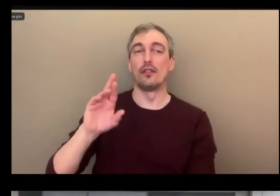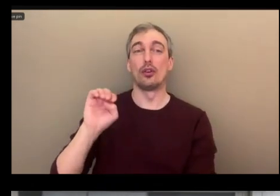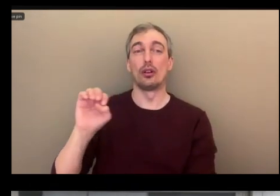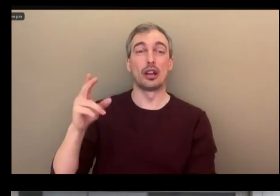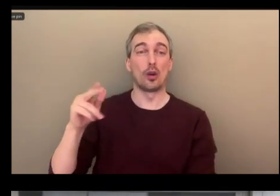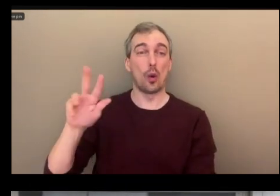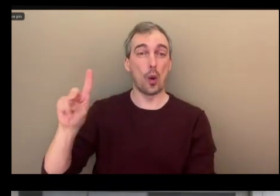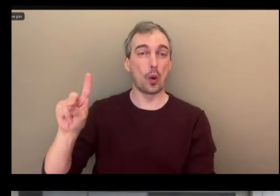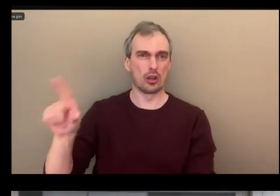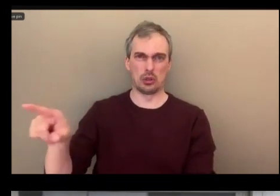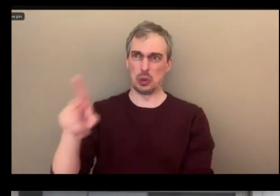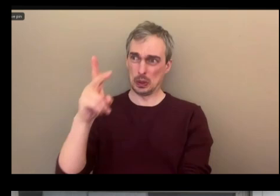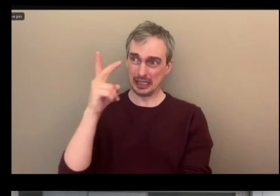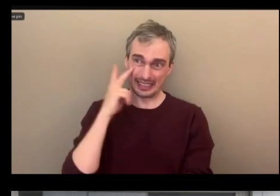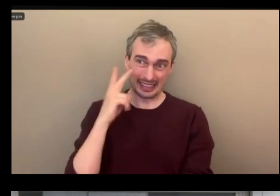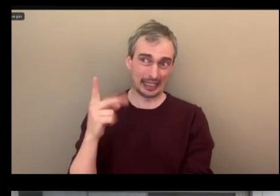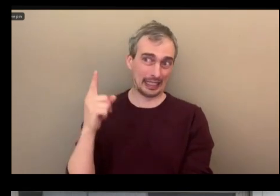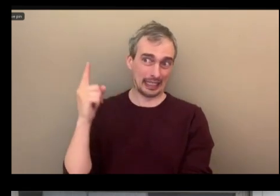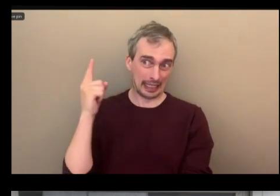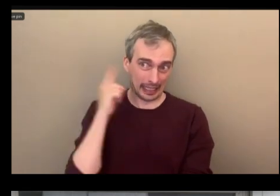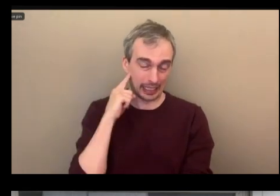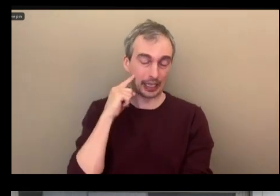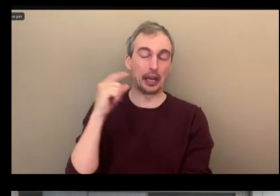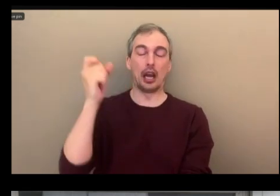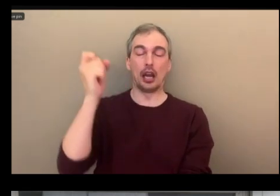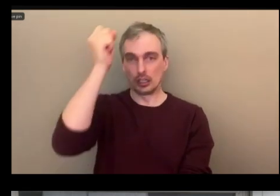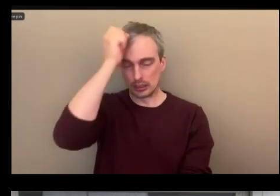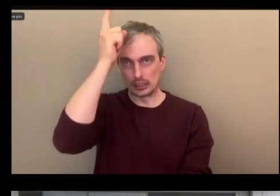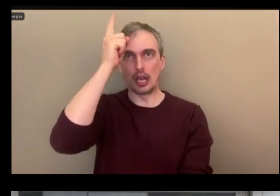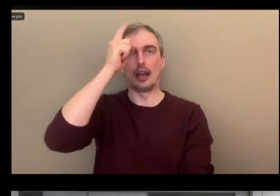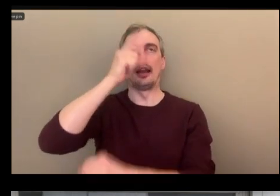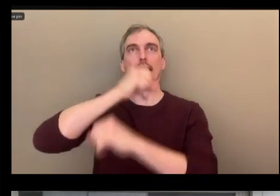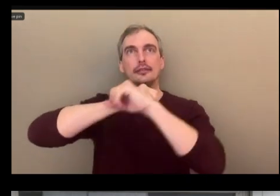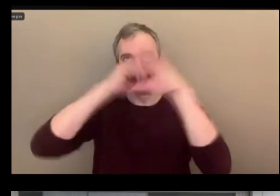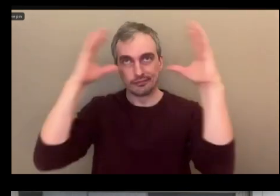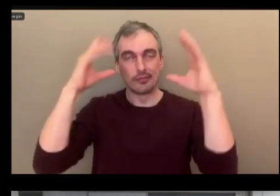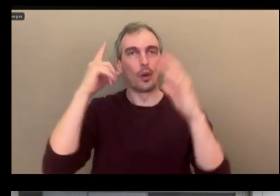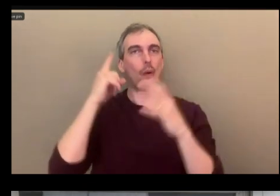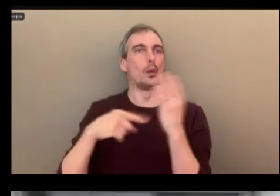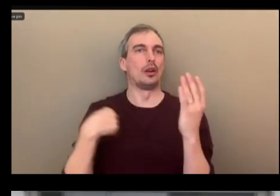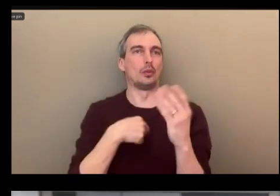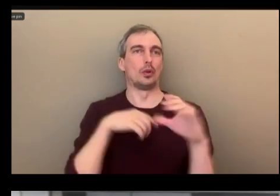gonna see it, you're gonna pretty much breathe it, one way or another, which is the great thing about it.